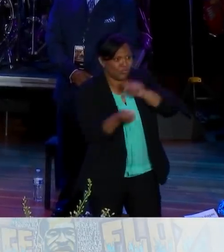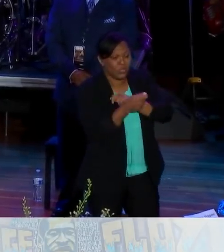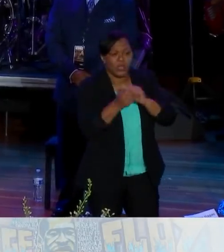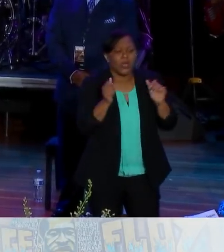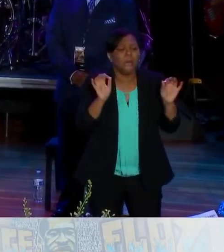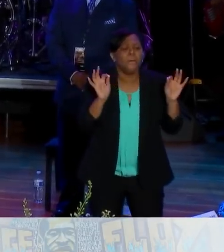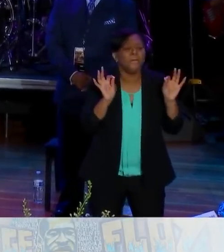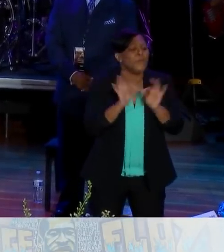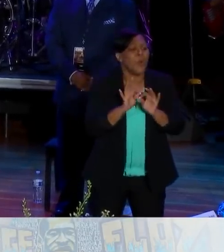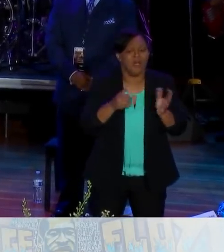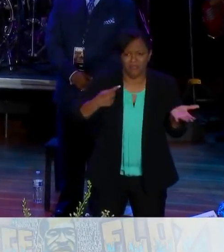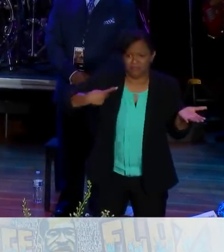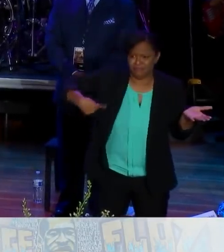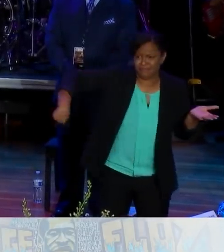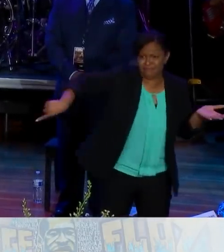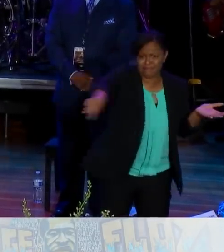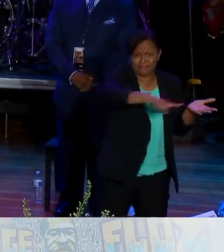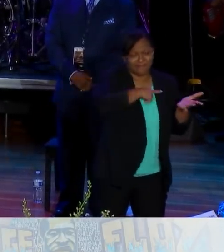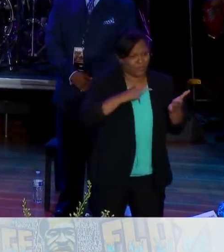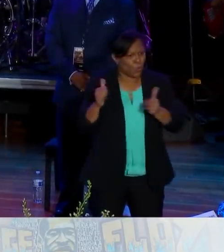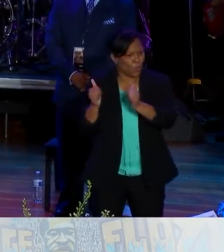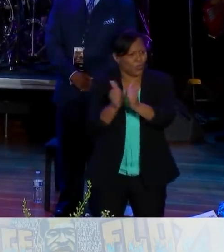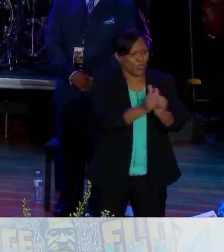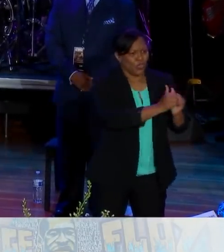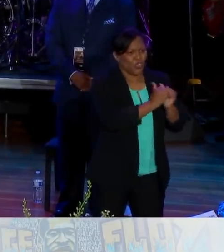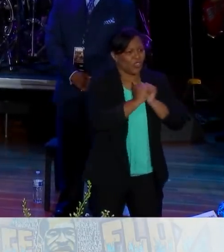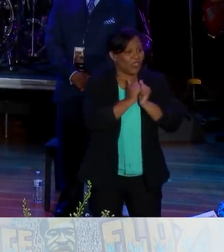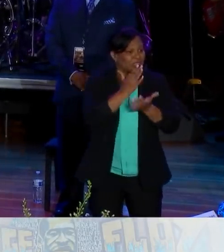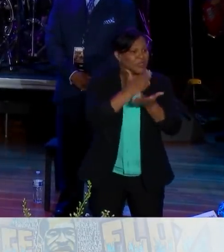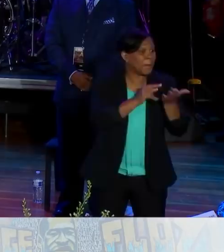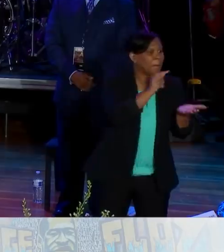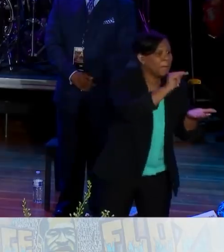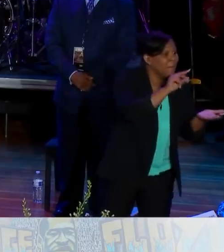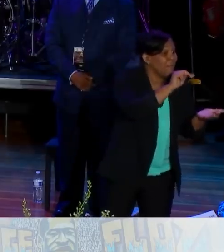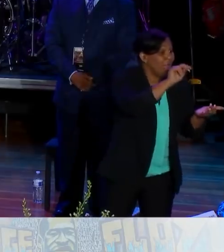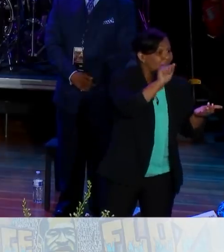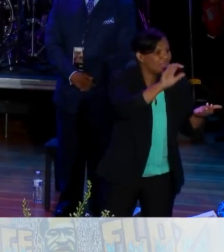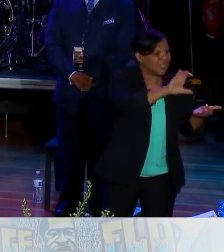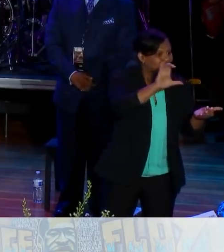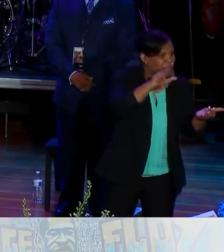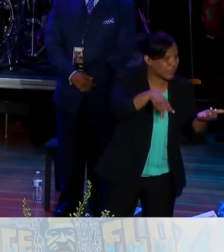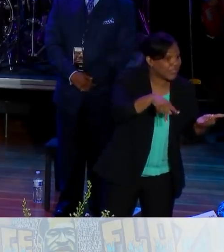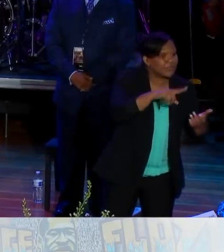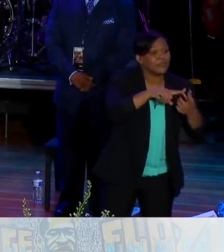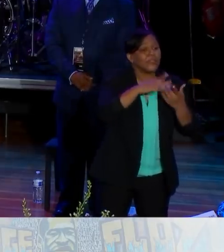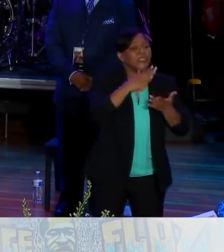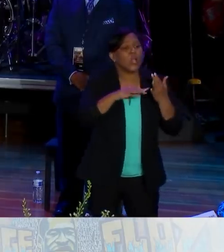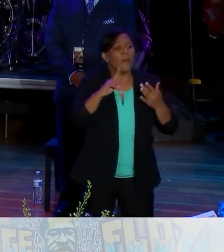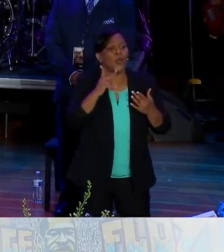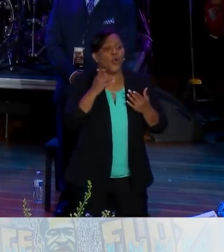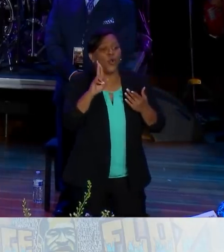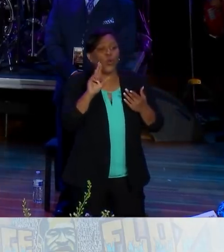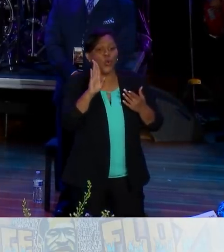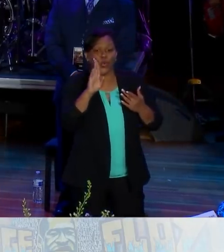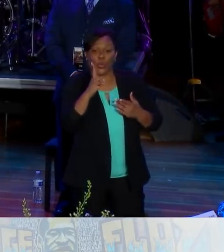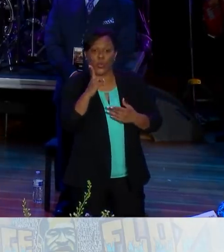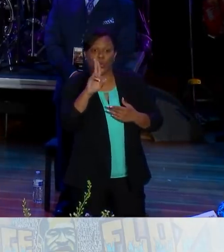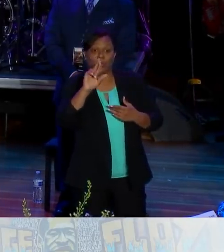MOVEMENTS ARE ABOUT EVERYBODY, WE DON'T EXCLUDE ANYBODY, THOSE